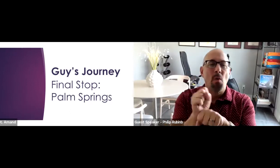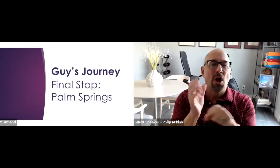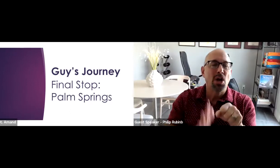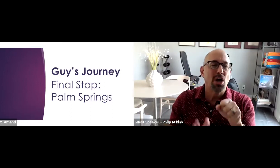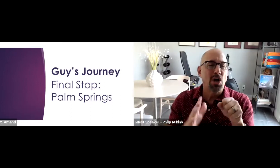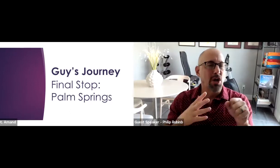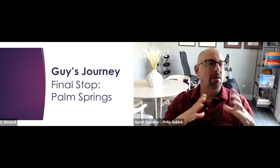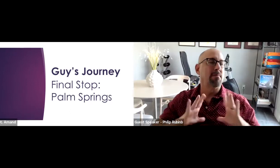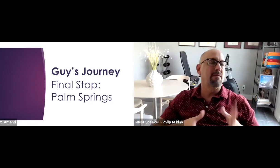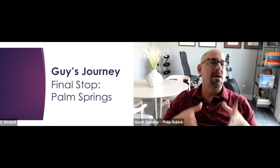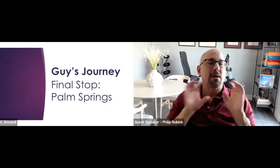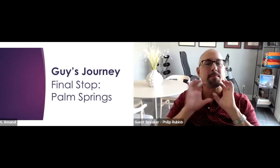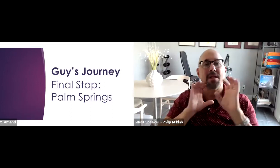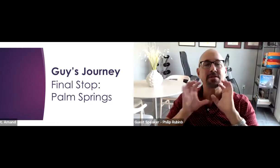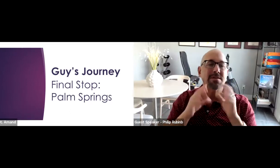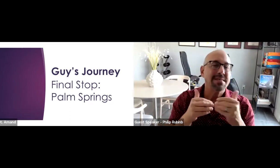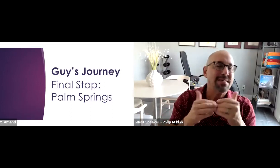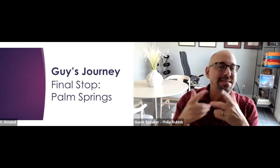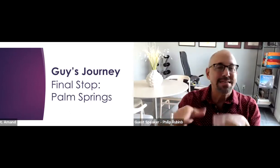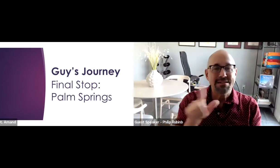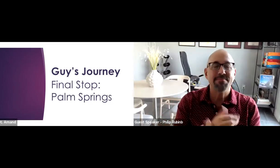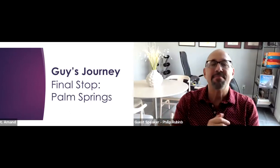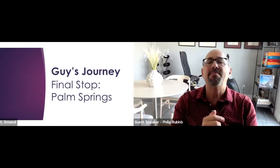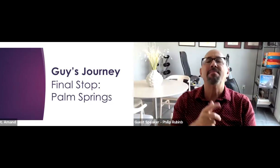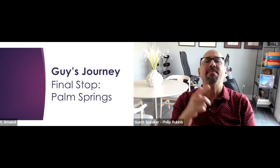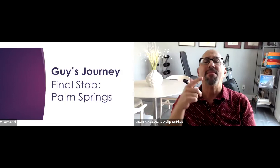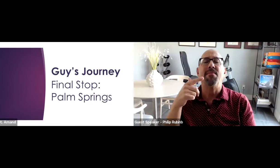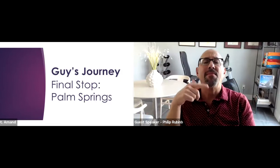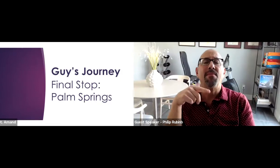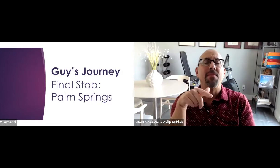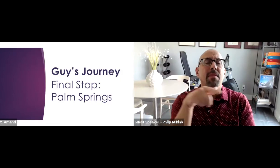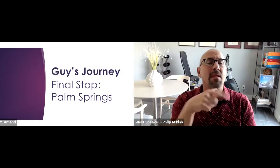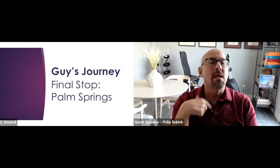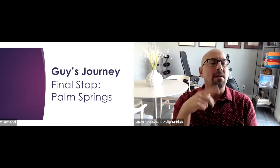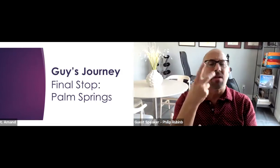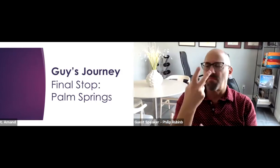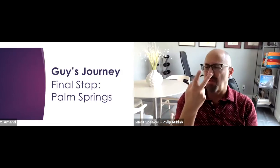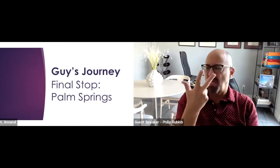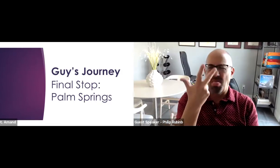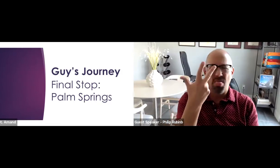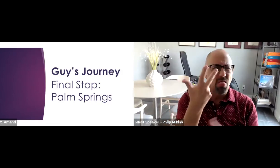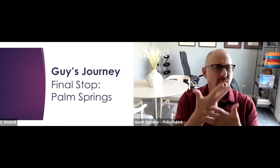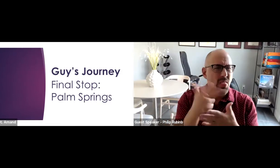and he had one or two co-workers who were Deaf. That made it easy for him to communicate with,